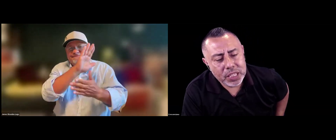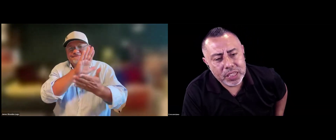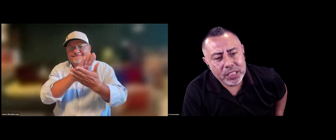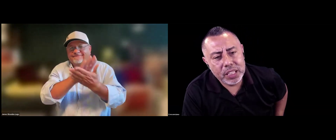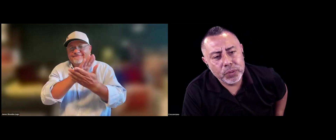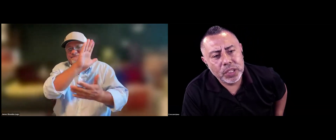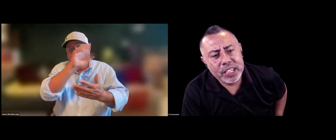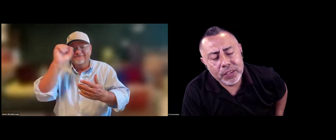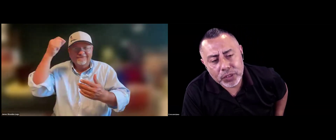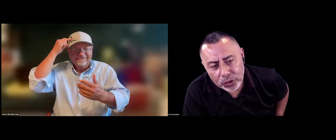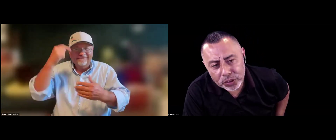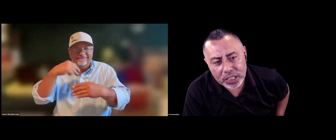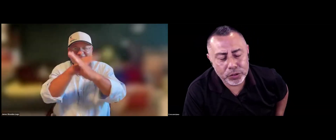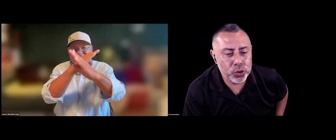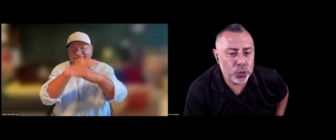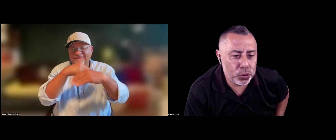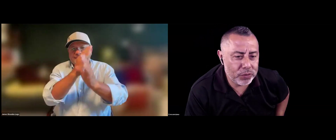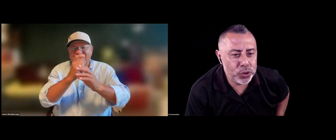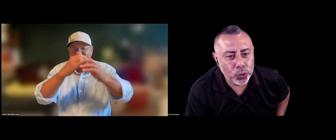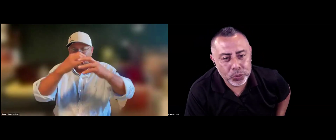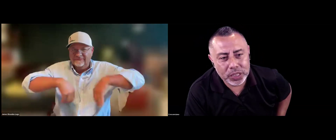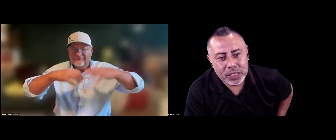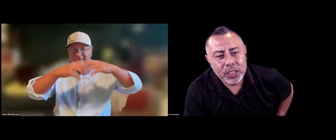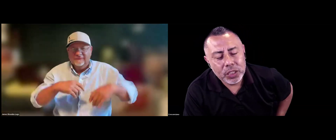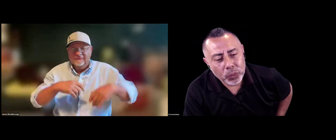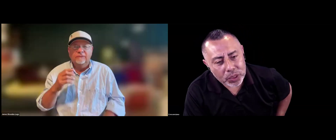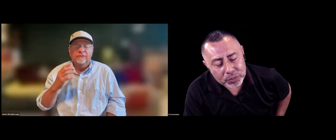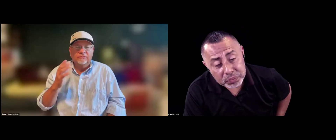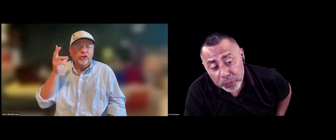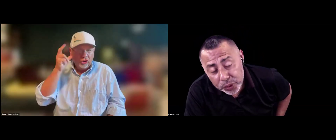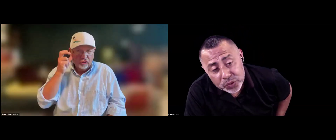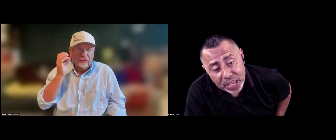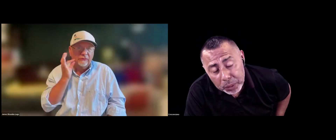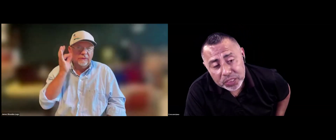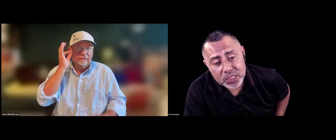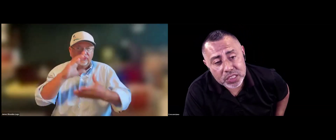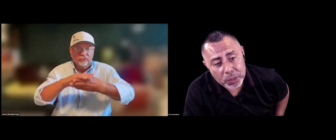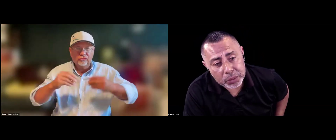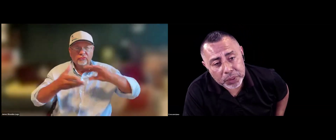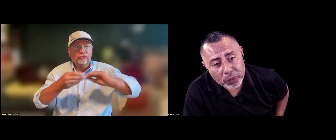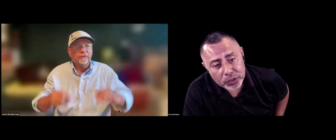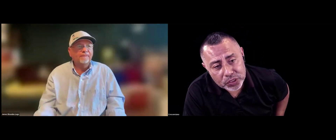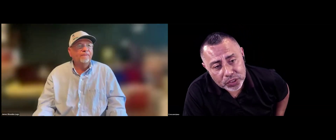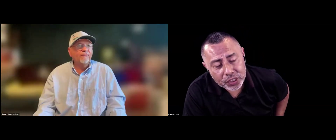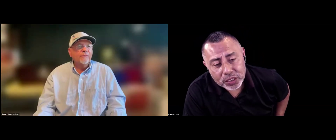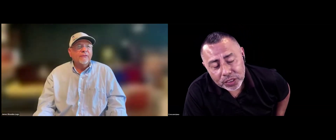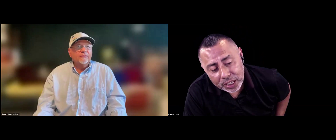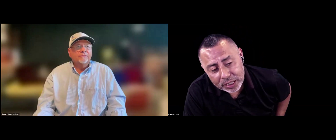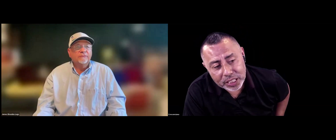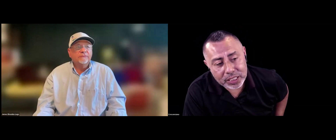Some people will say things like, well, I never learned that or the school never told me. Well, those can be systemic barriers.